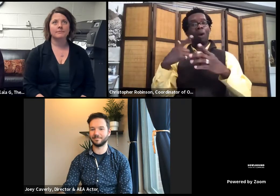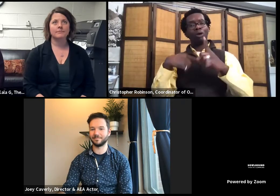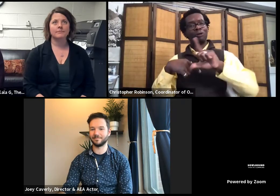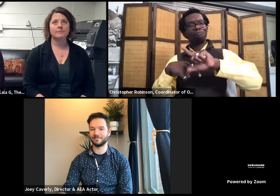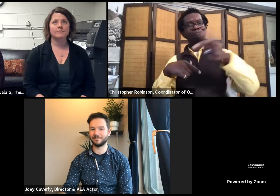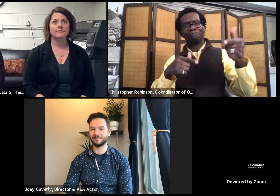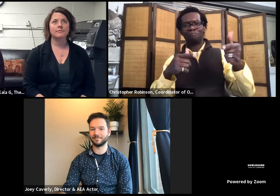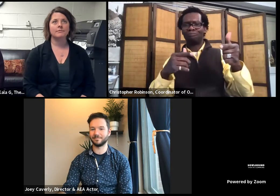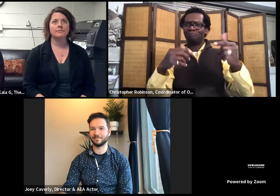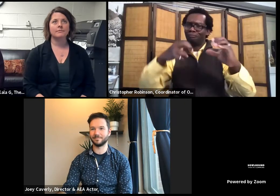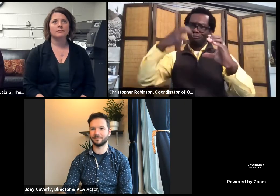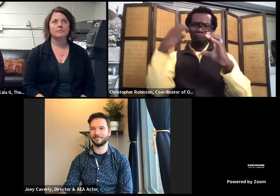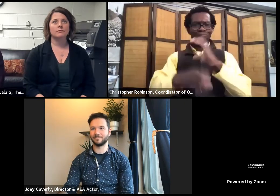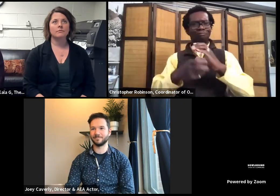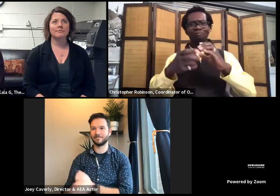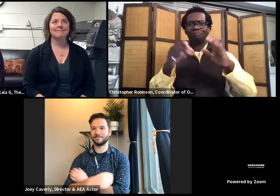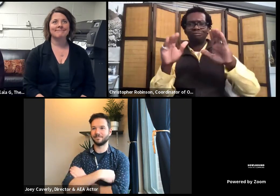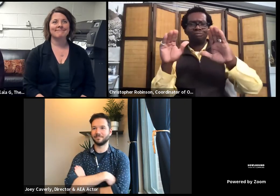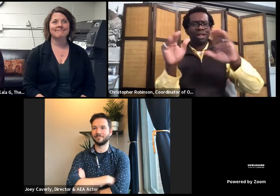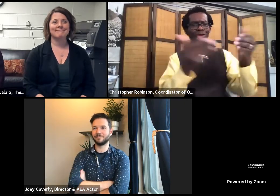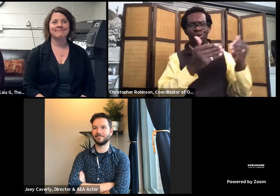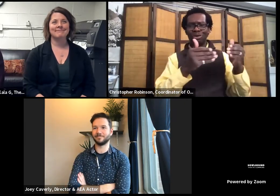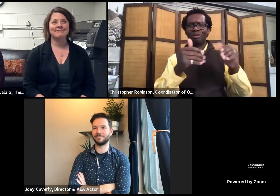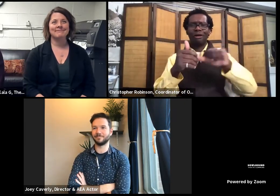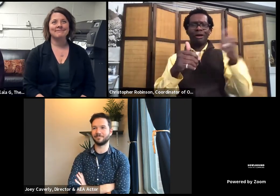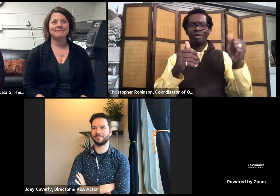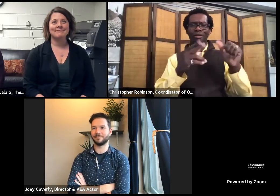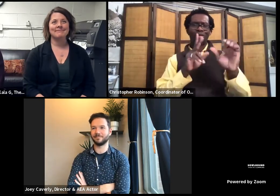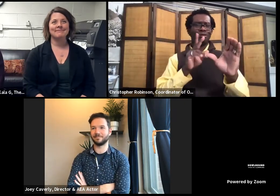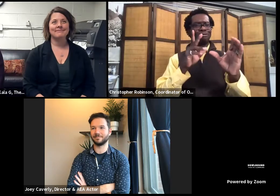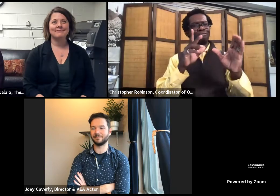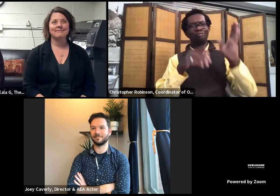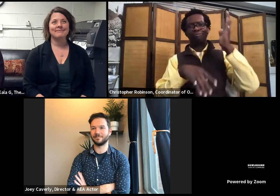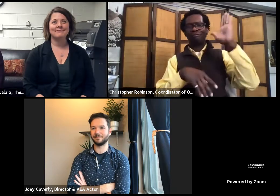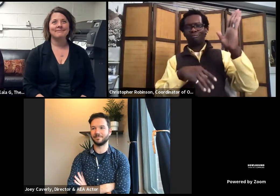My role today is to connect people from different places.